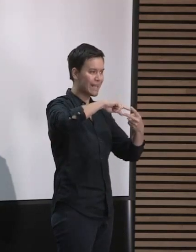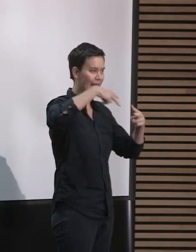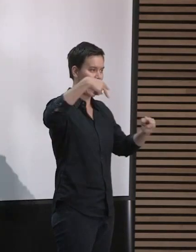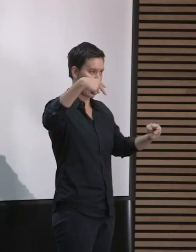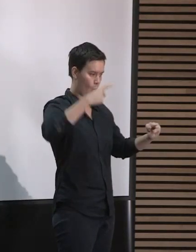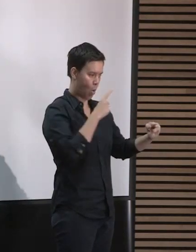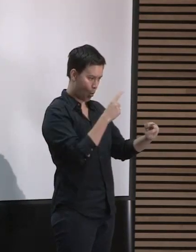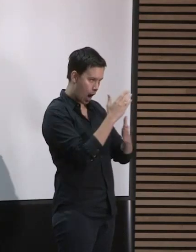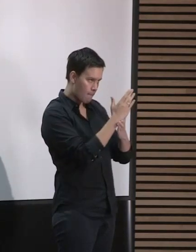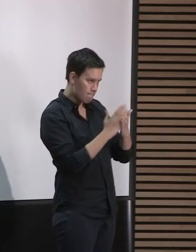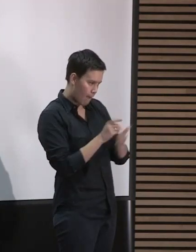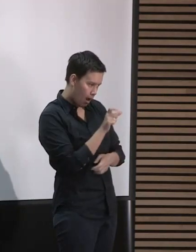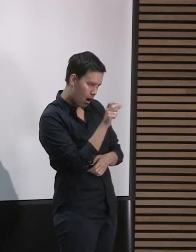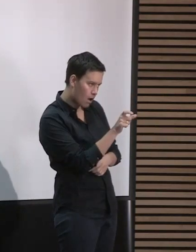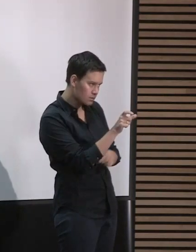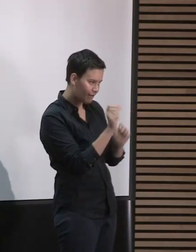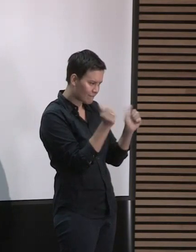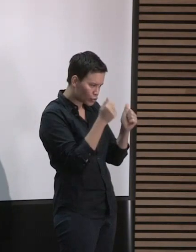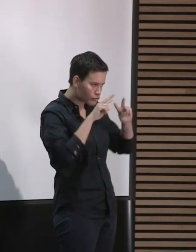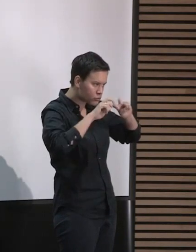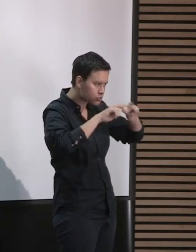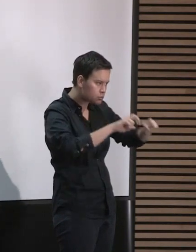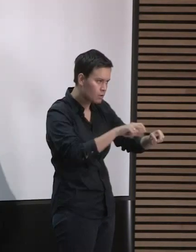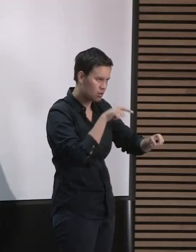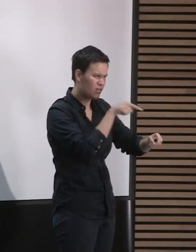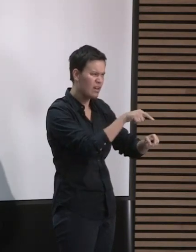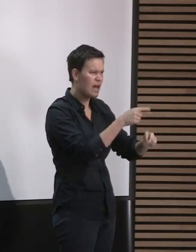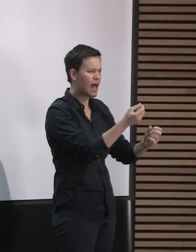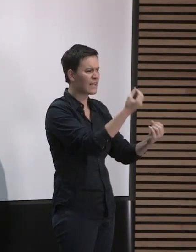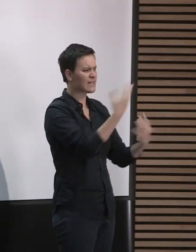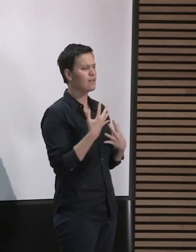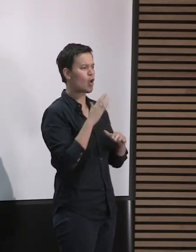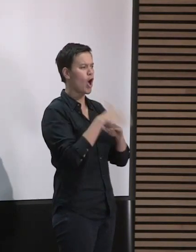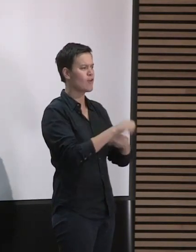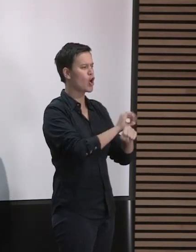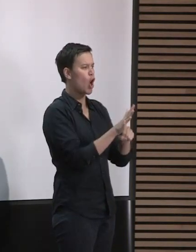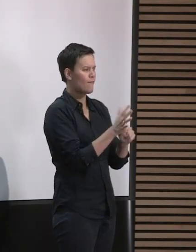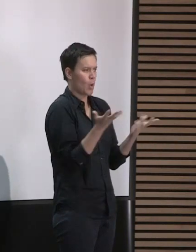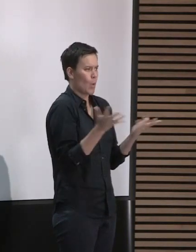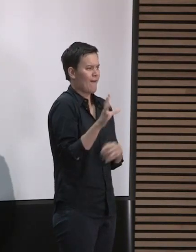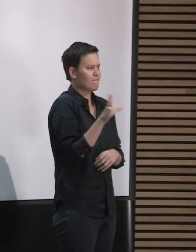some information around the latest on our genomic testing and the use of serology